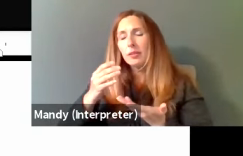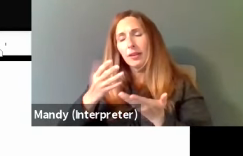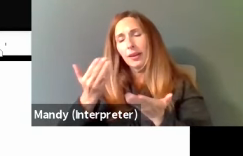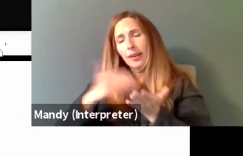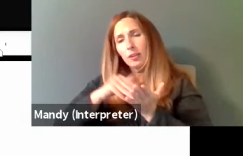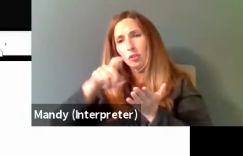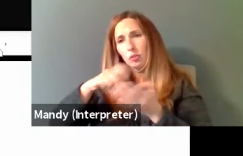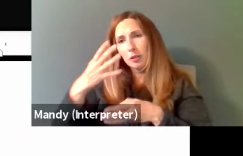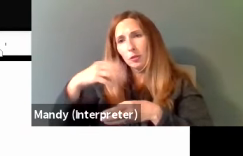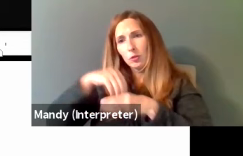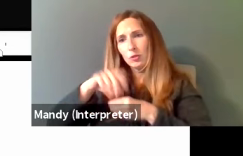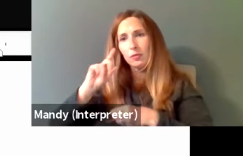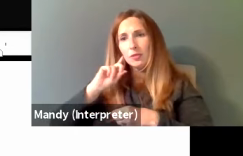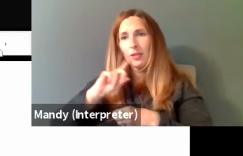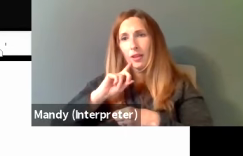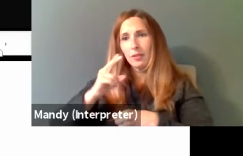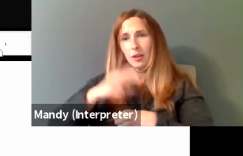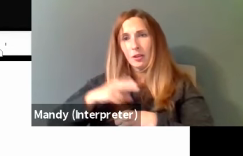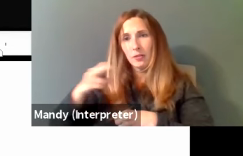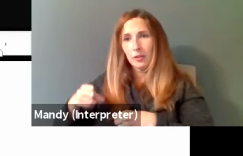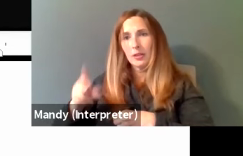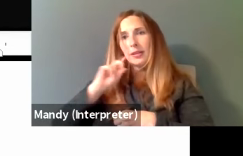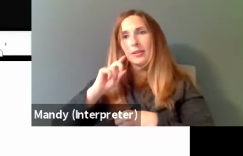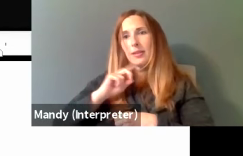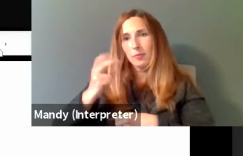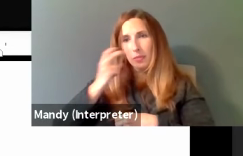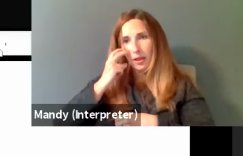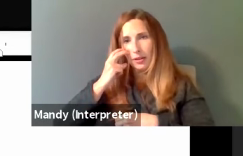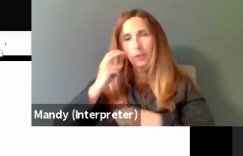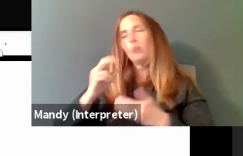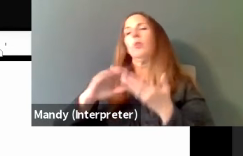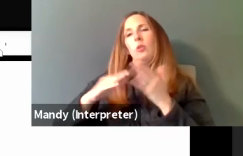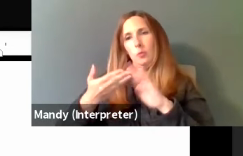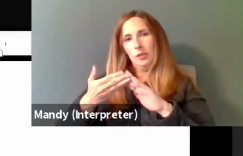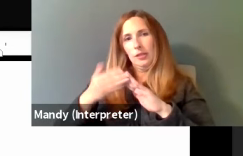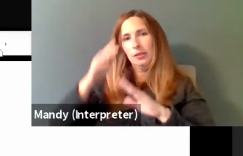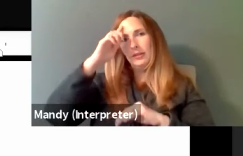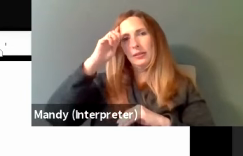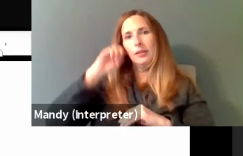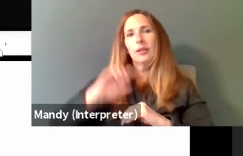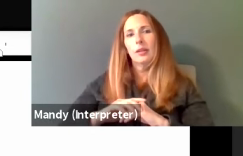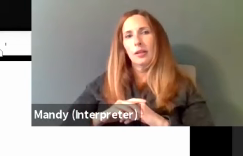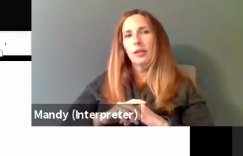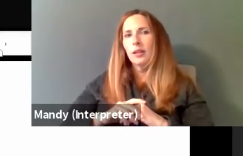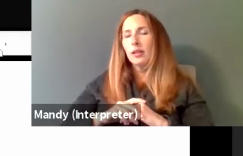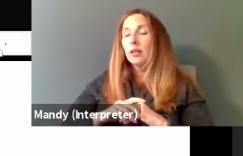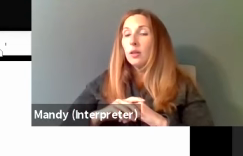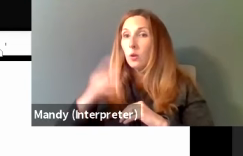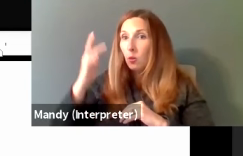and hard of hearing, Deaf blind community, because that designation crosses over into all cultures.